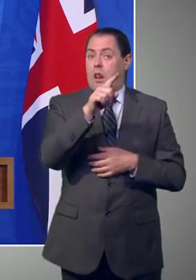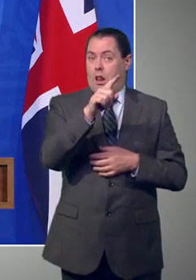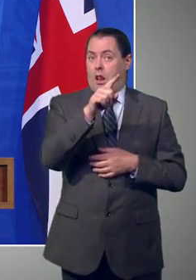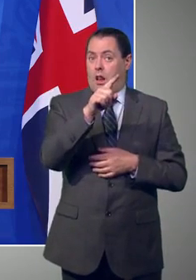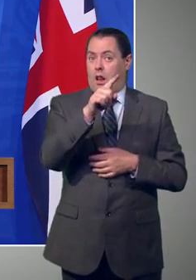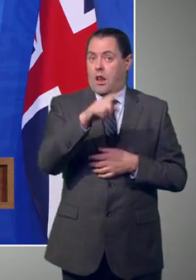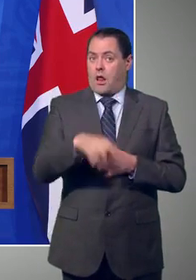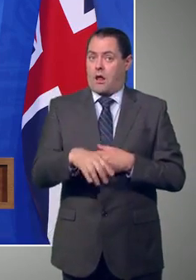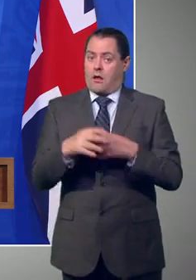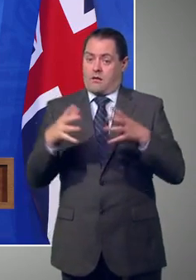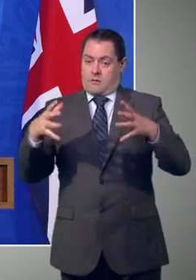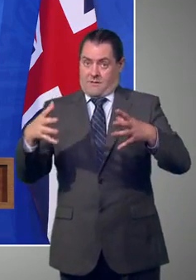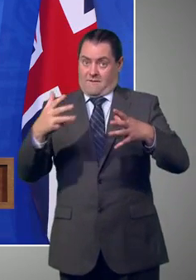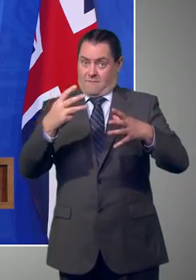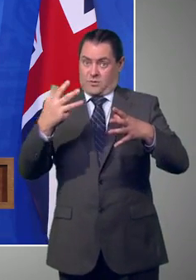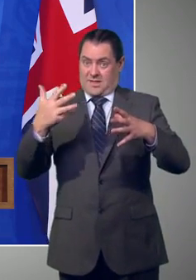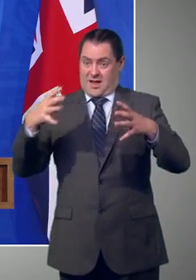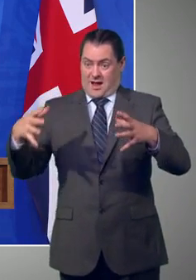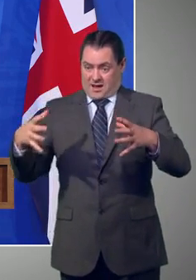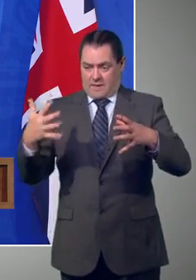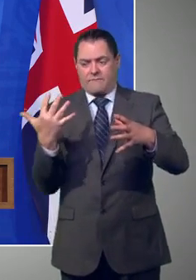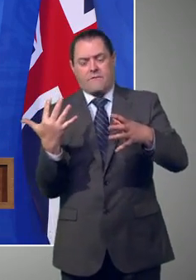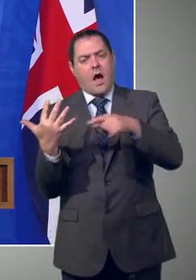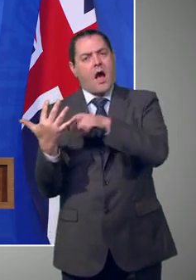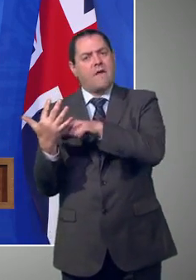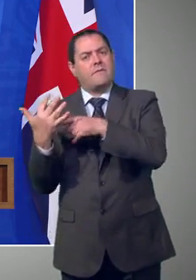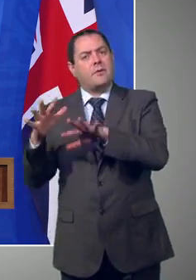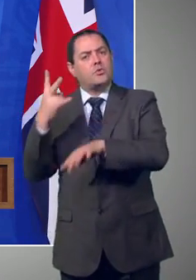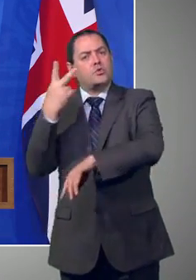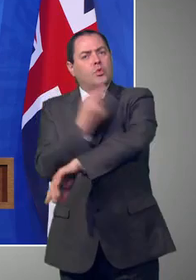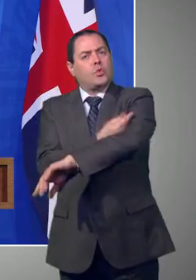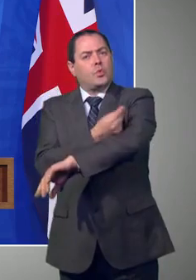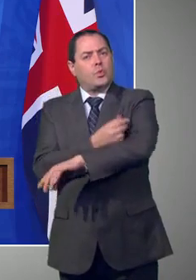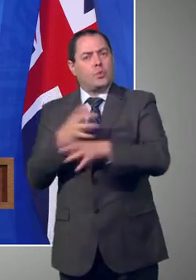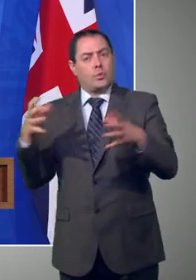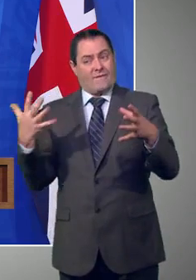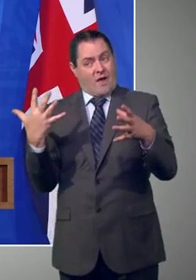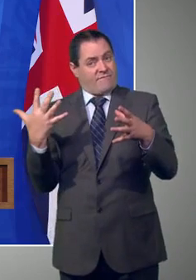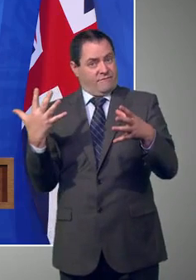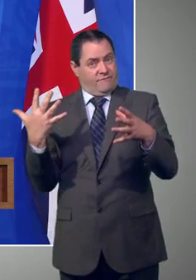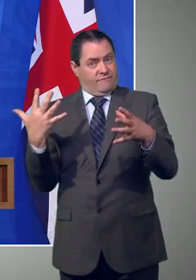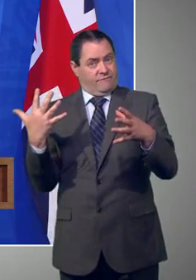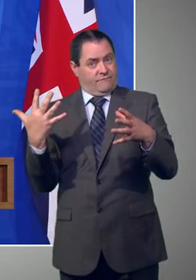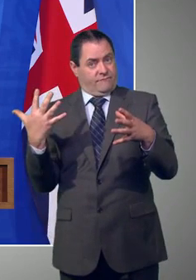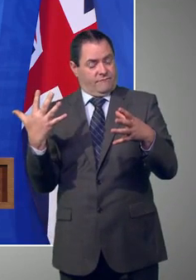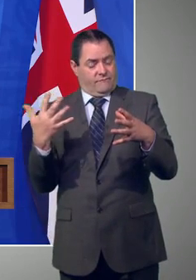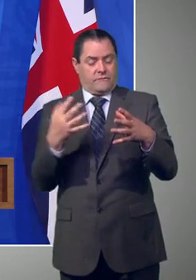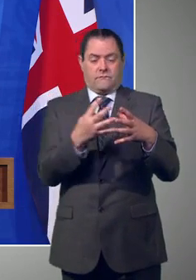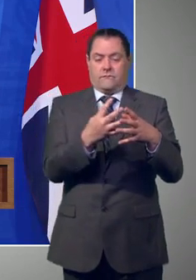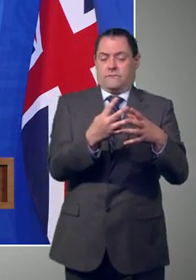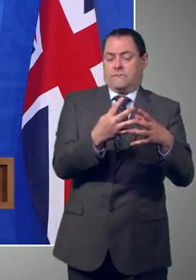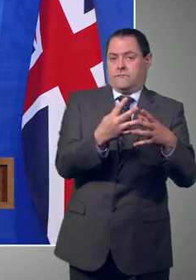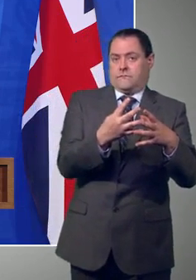both. Vaccine doses and earlier today I spoke to Fiona, No, the